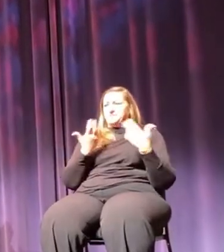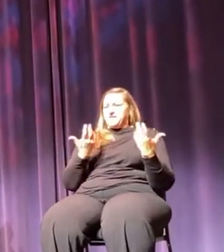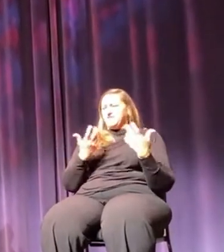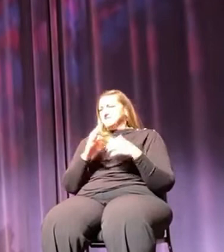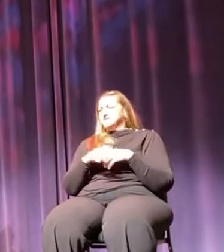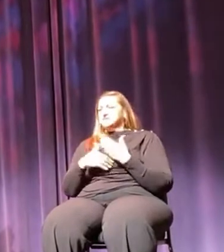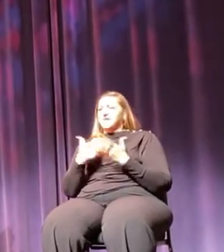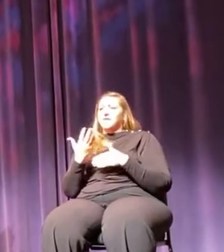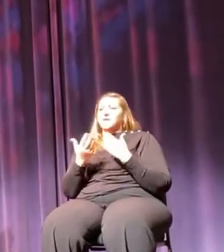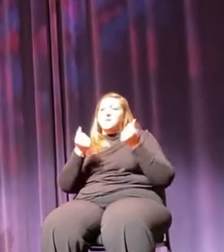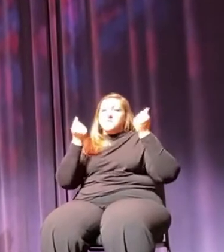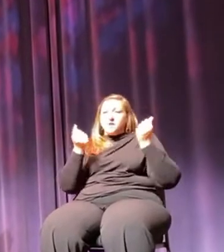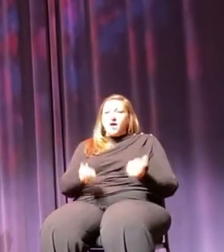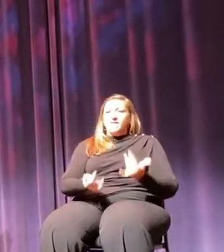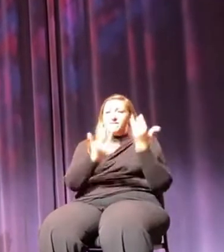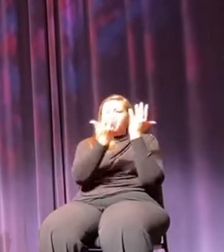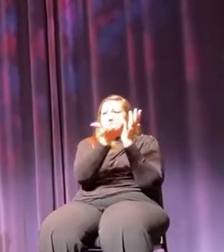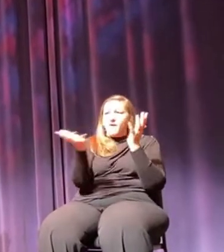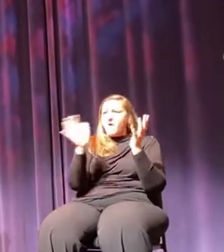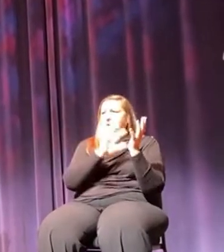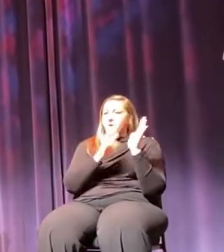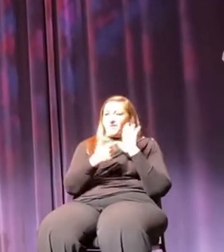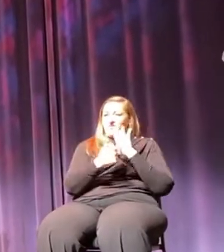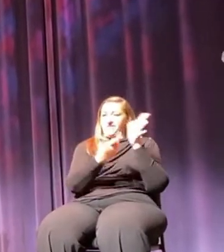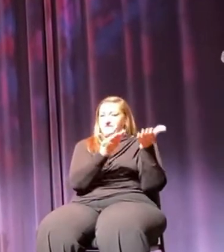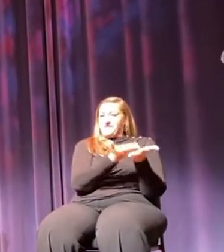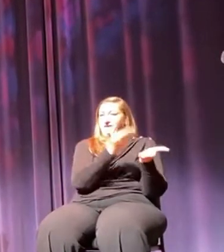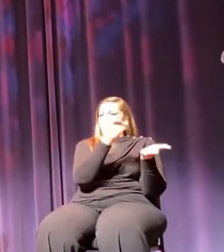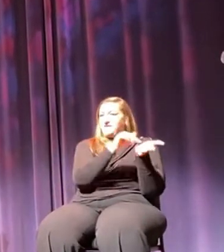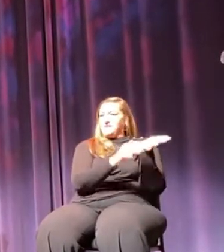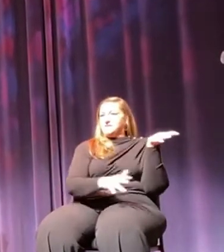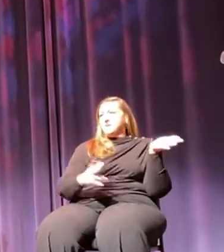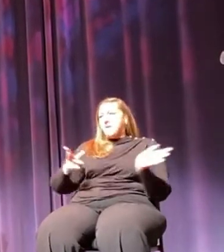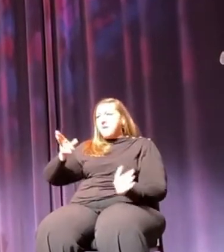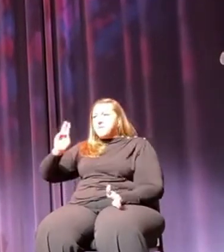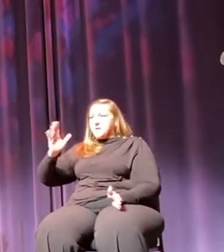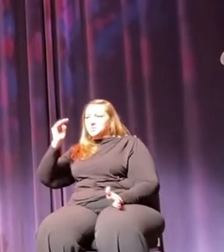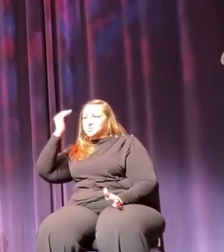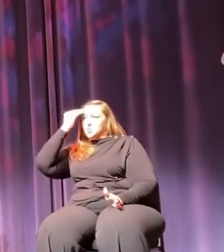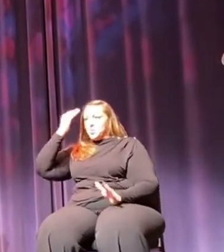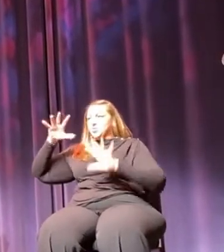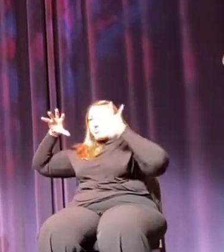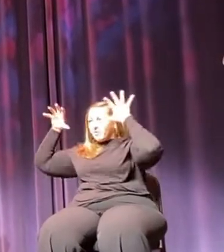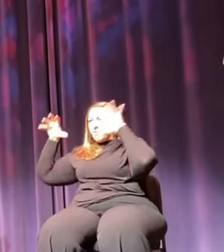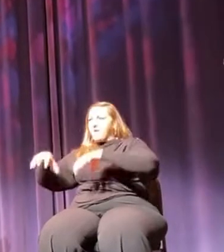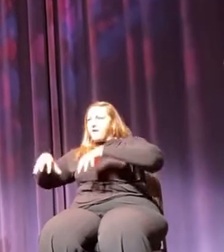Growing bushfire leaves evidence only in ashes. History knows where empire is going.